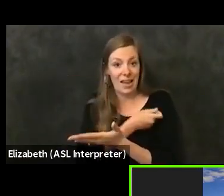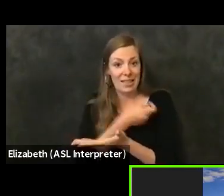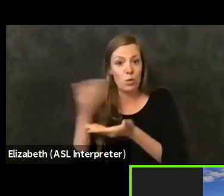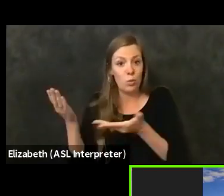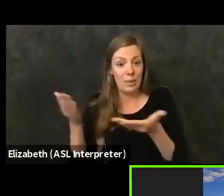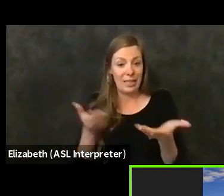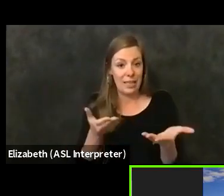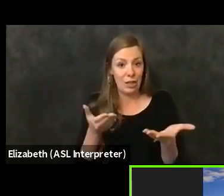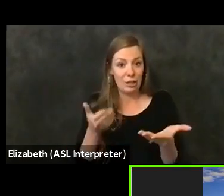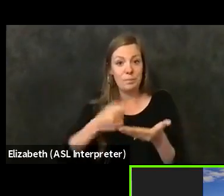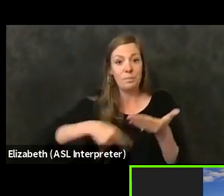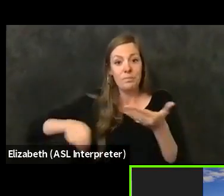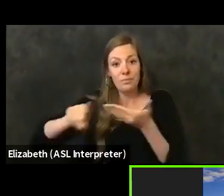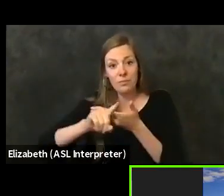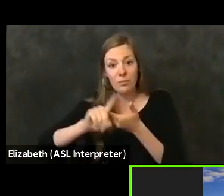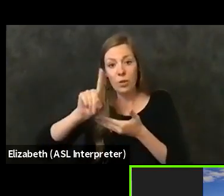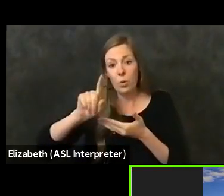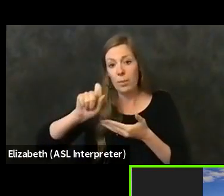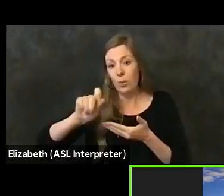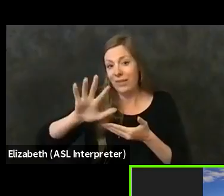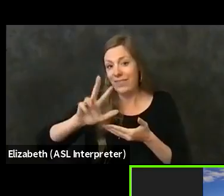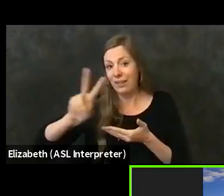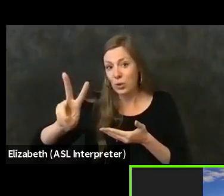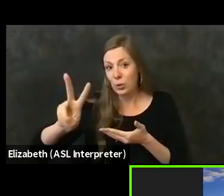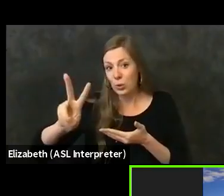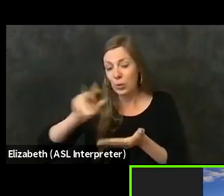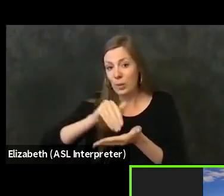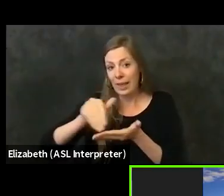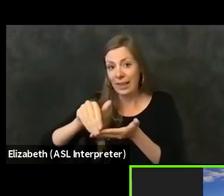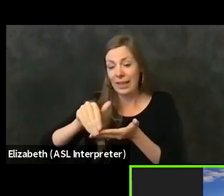It's going to be one point five to it is going to be scaling up and there